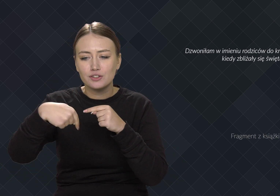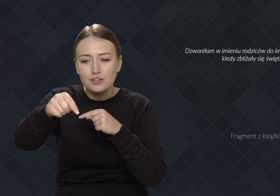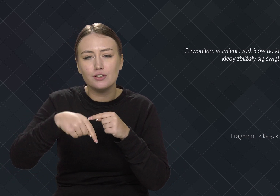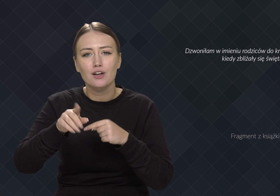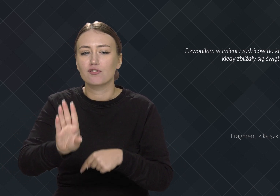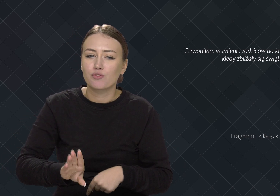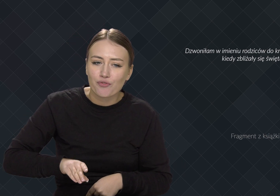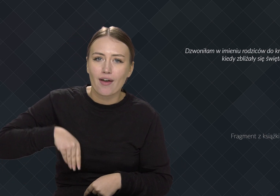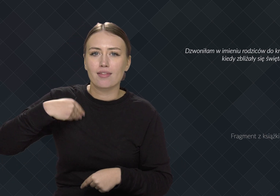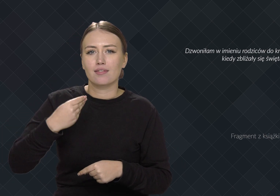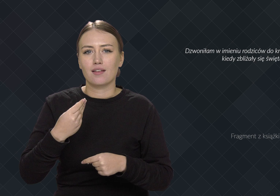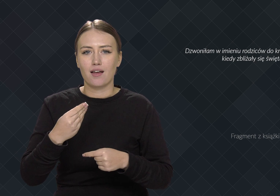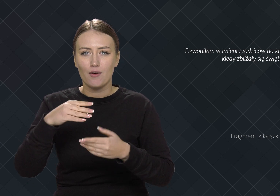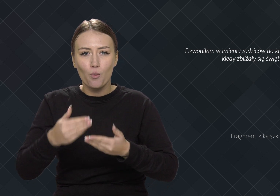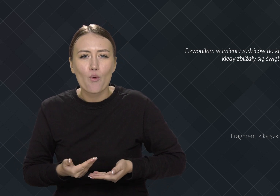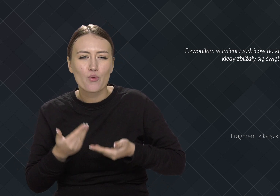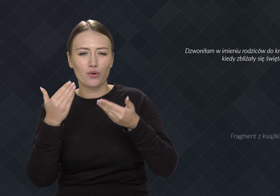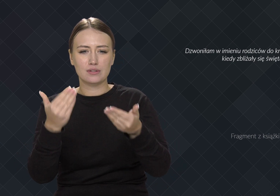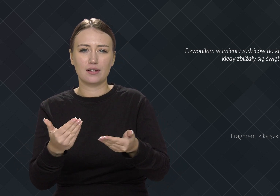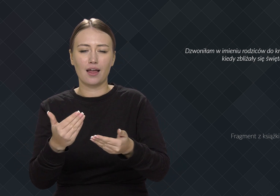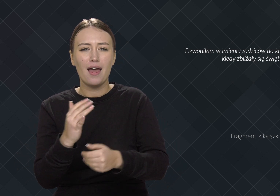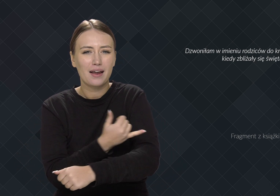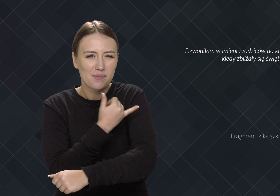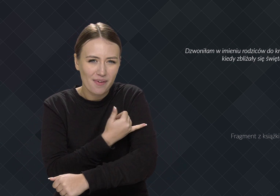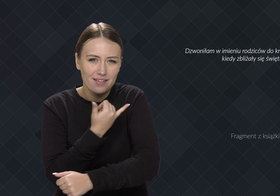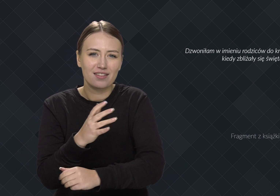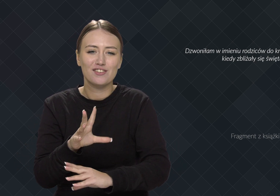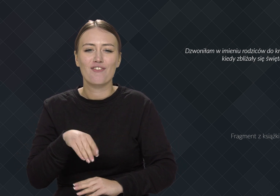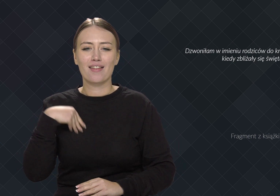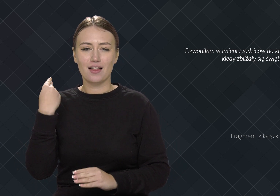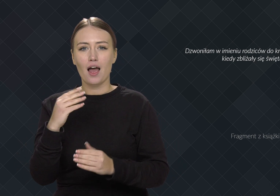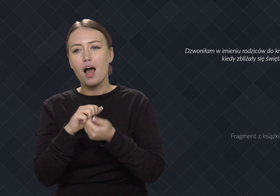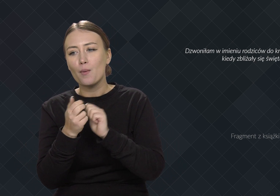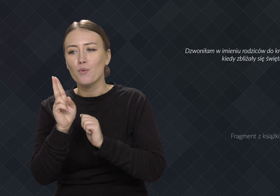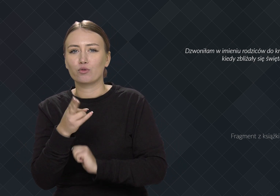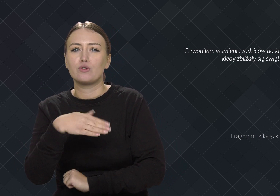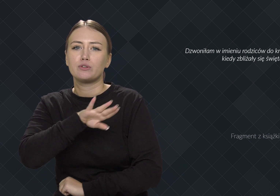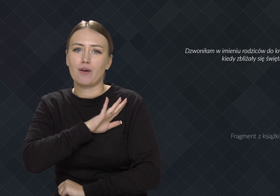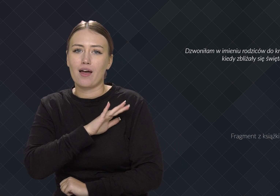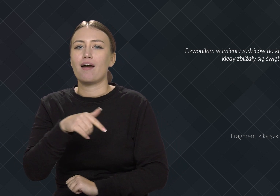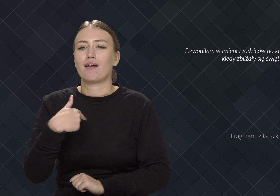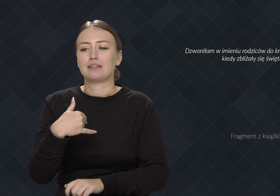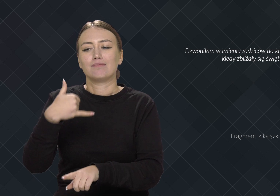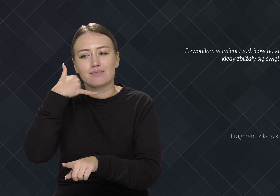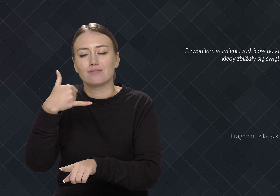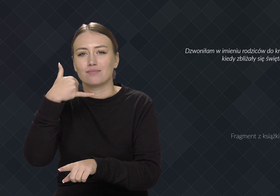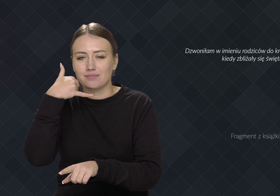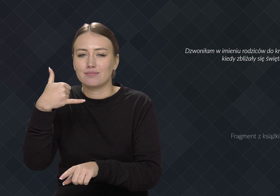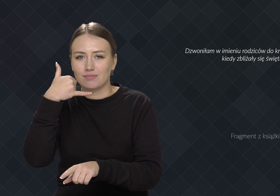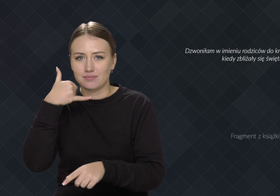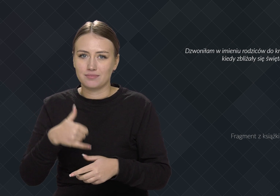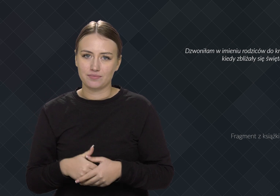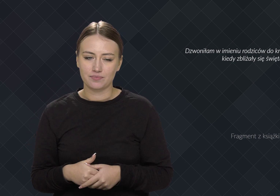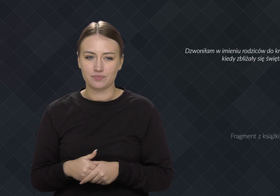when holidays, birthdays, name days were approaching, or someone died."